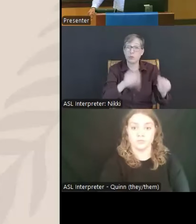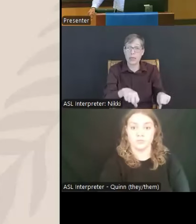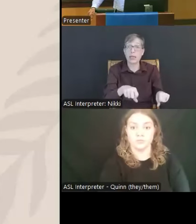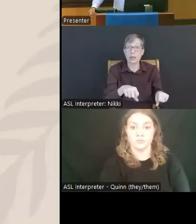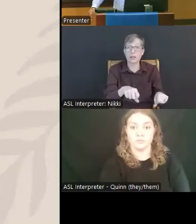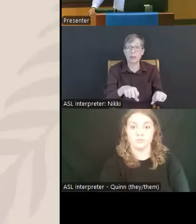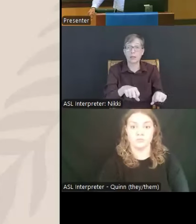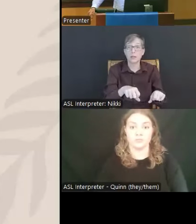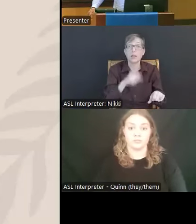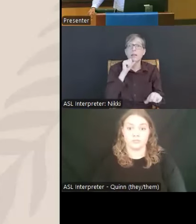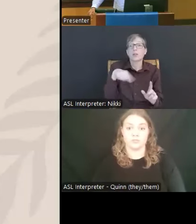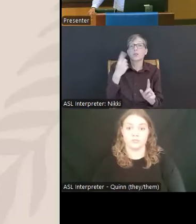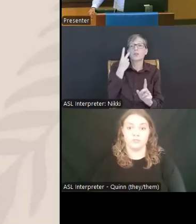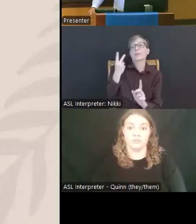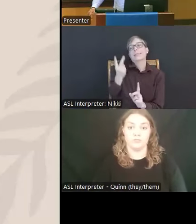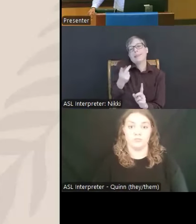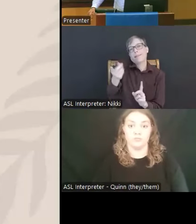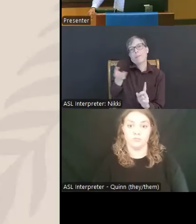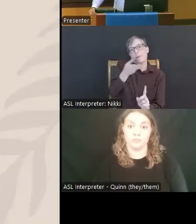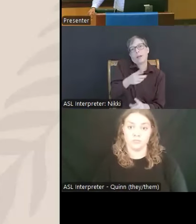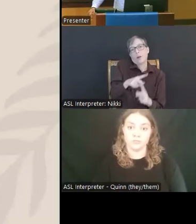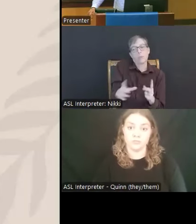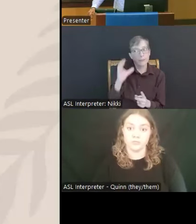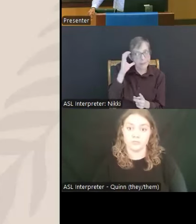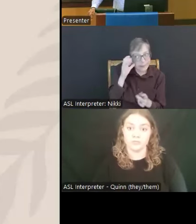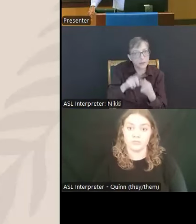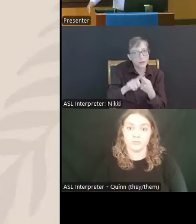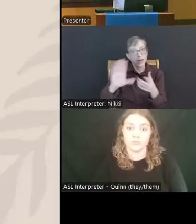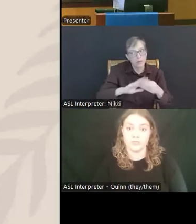just be seen but listen to what they have to say because we have so much to give and that's all I